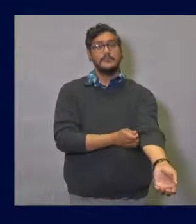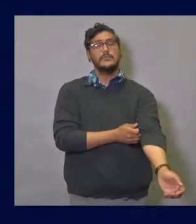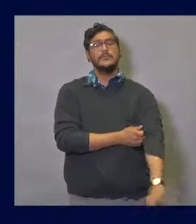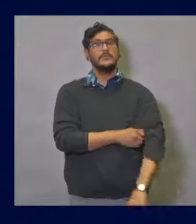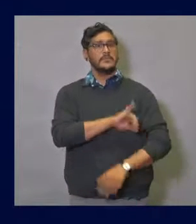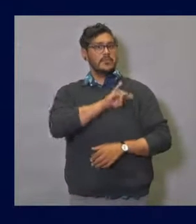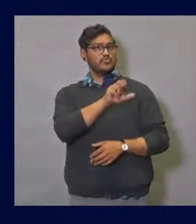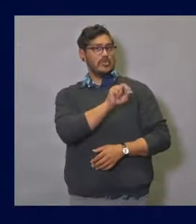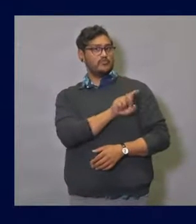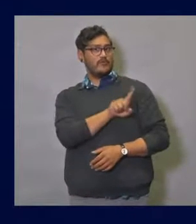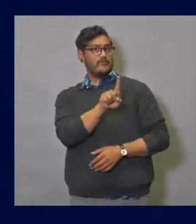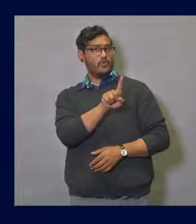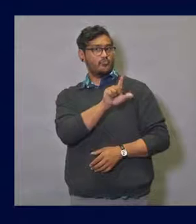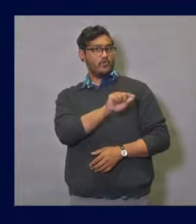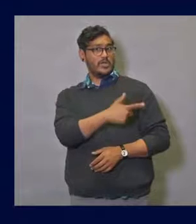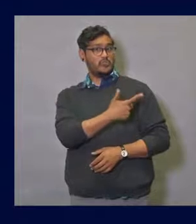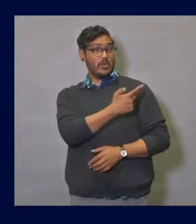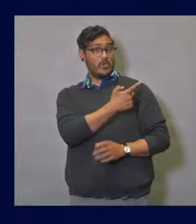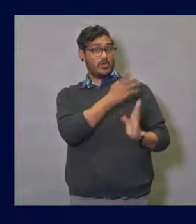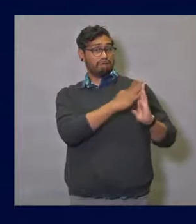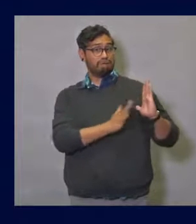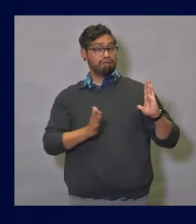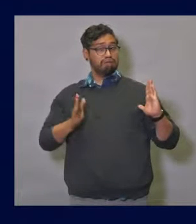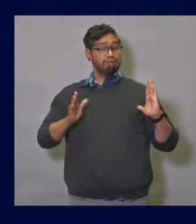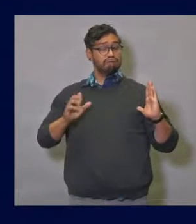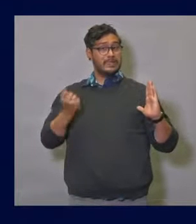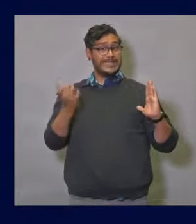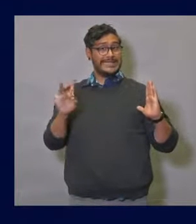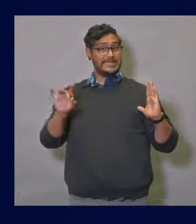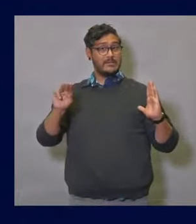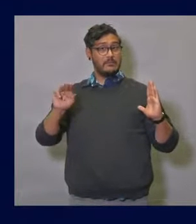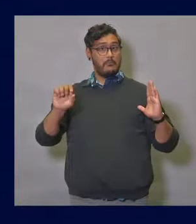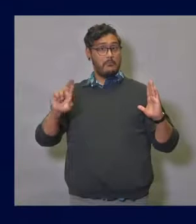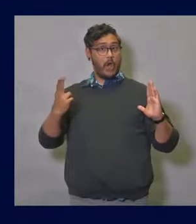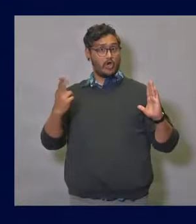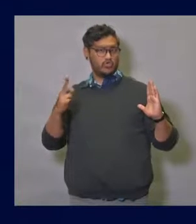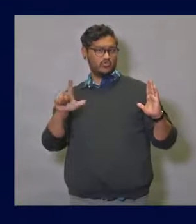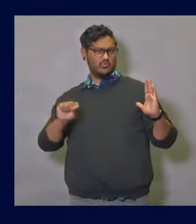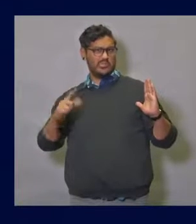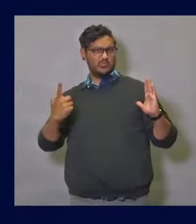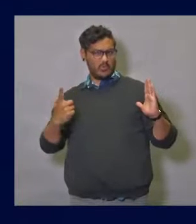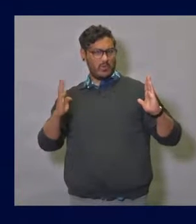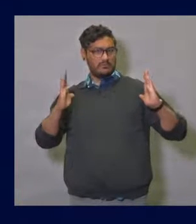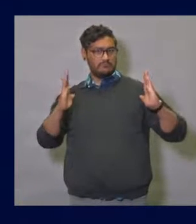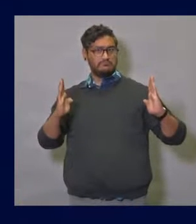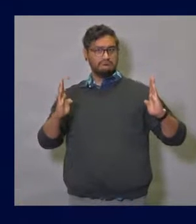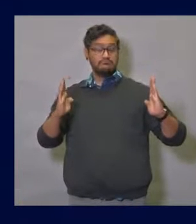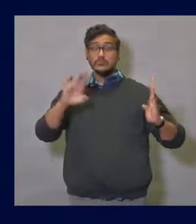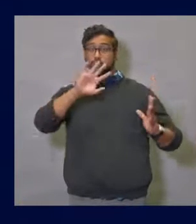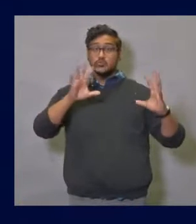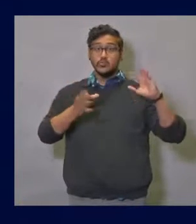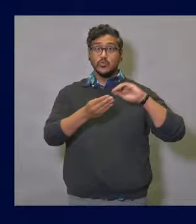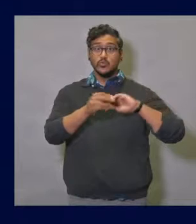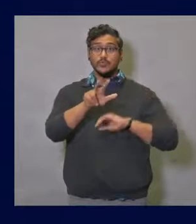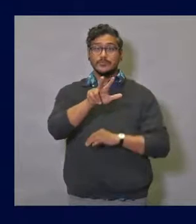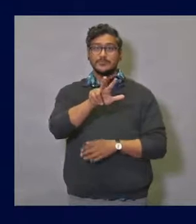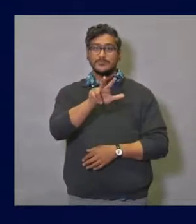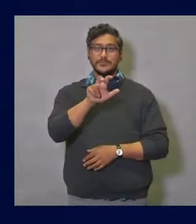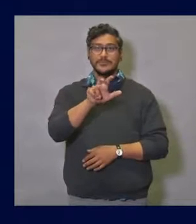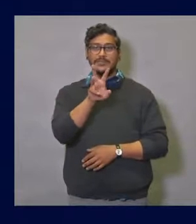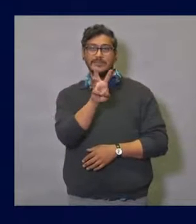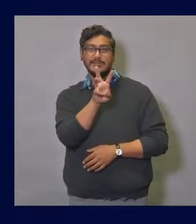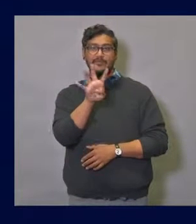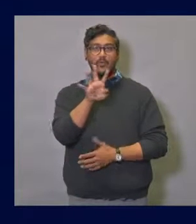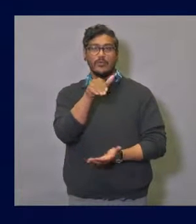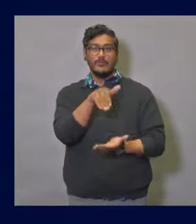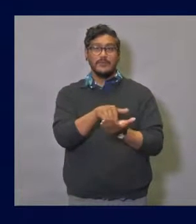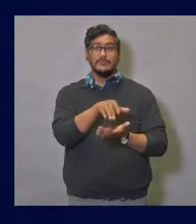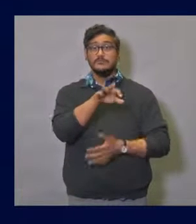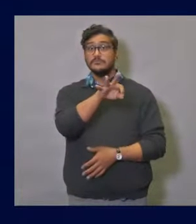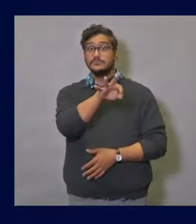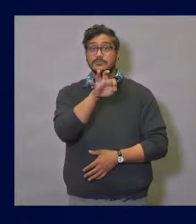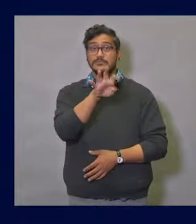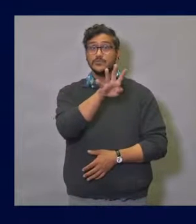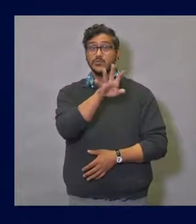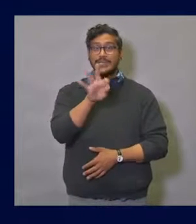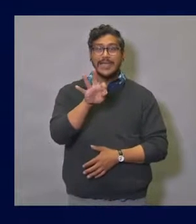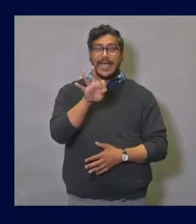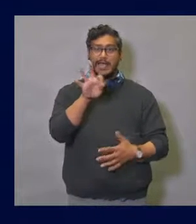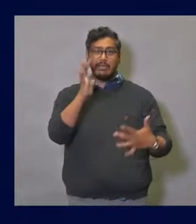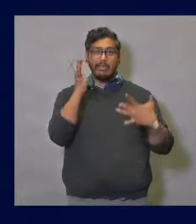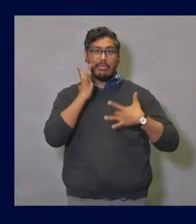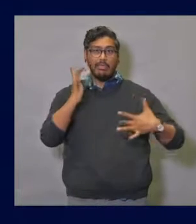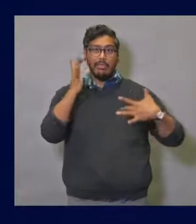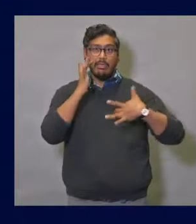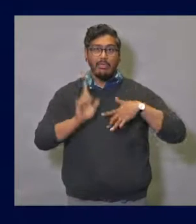CASOS Y MUERTES.